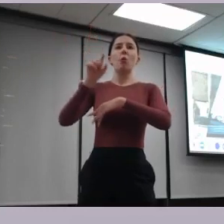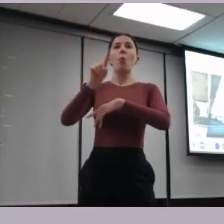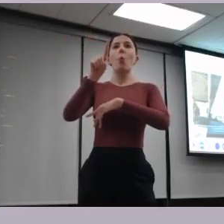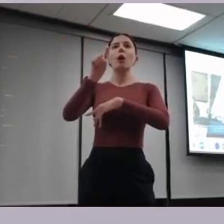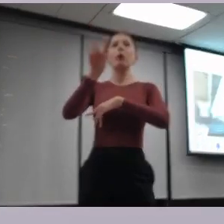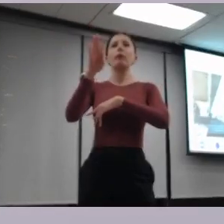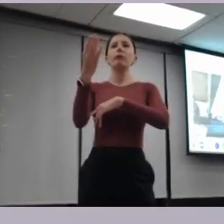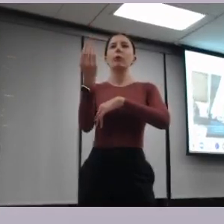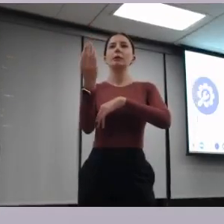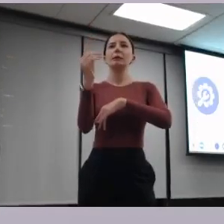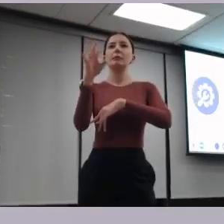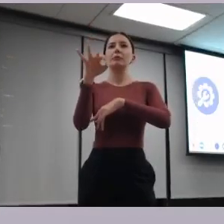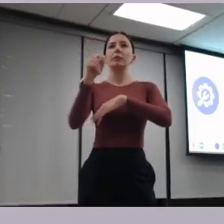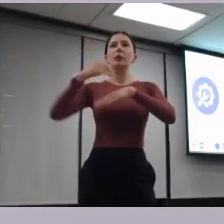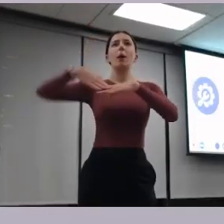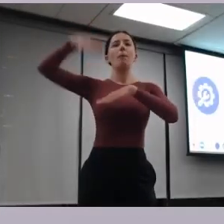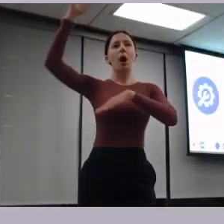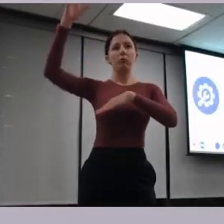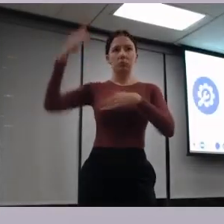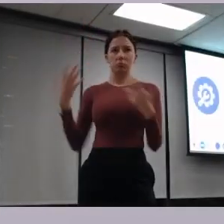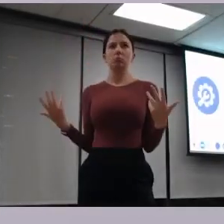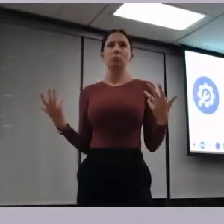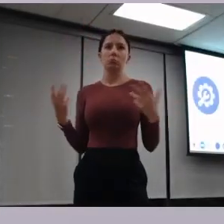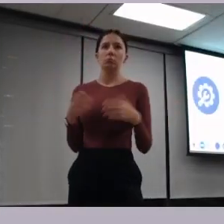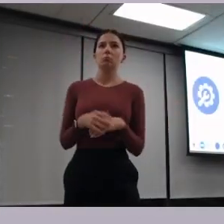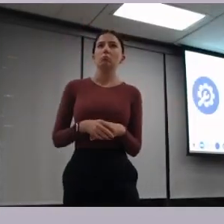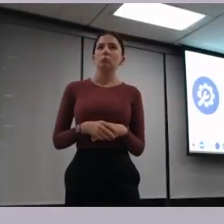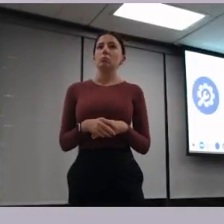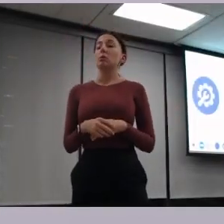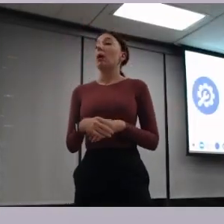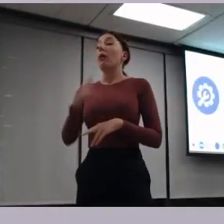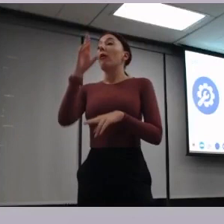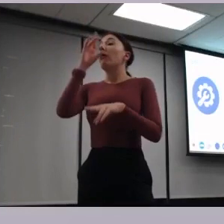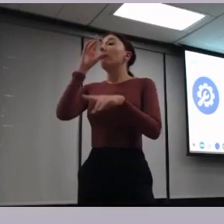Next slide, please. sorry.